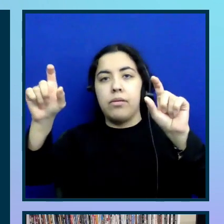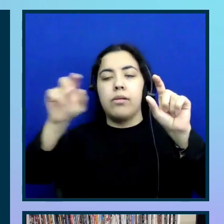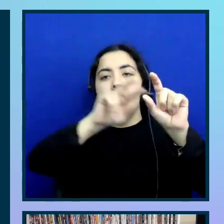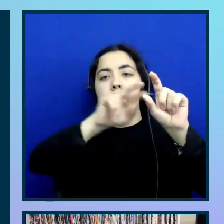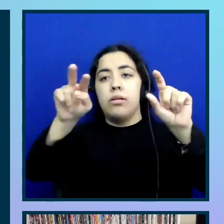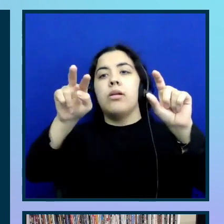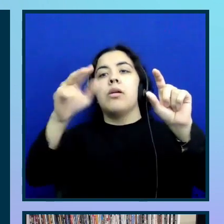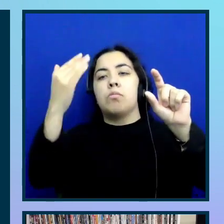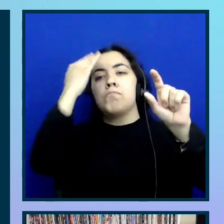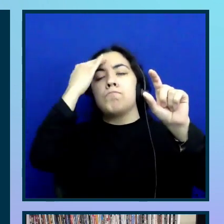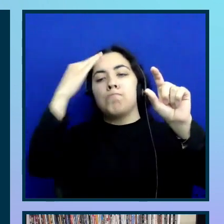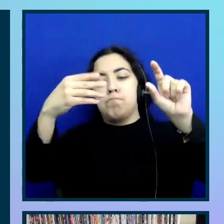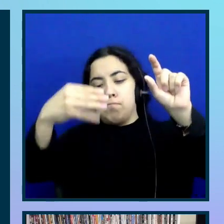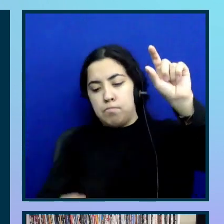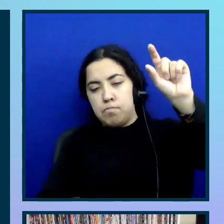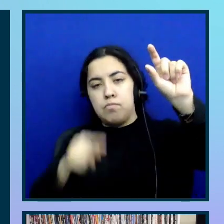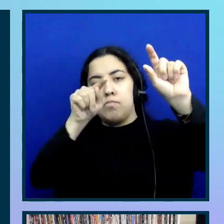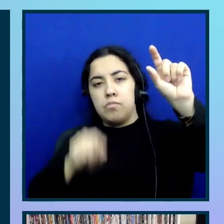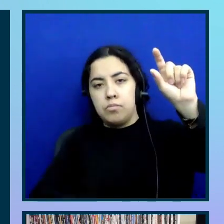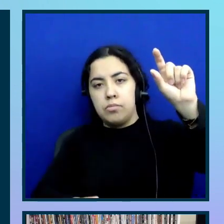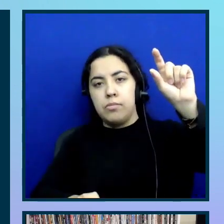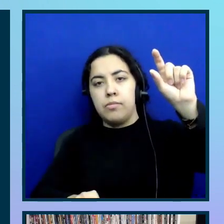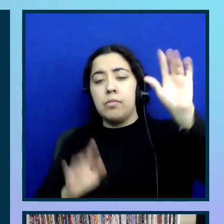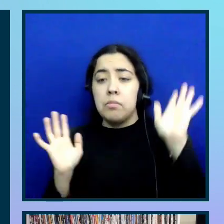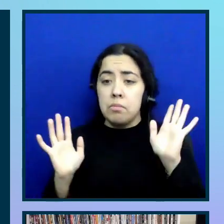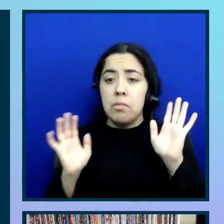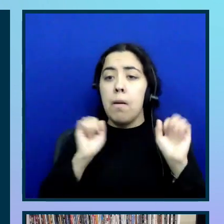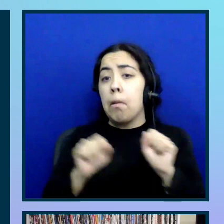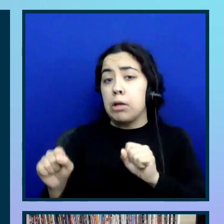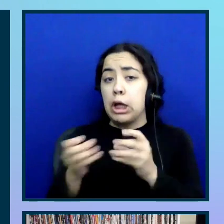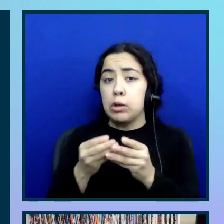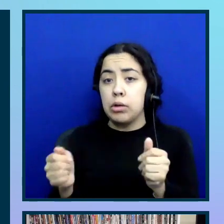from this point. So these are a couple of potential solutions, but instead of speculating,